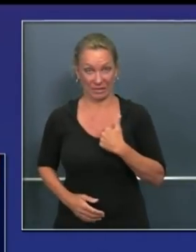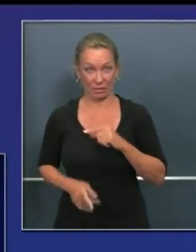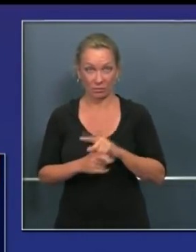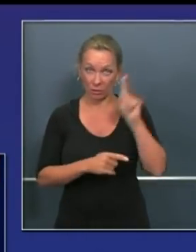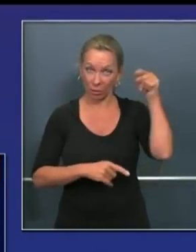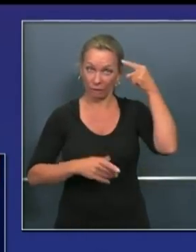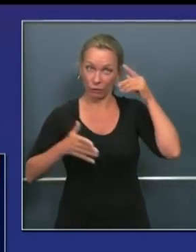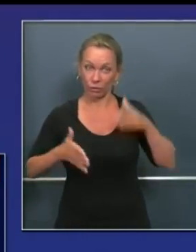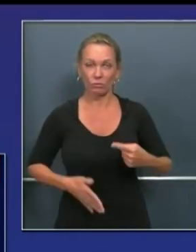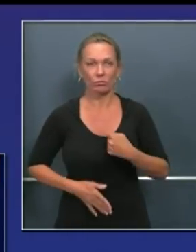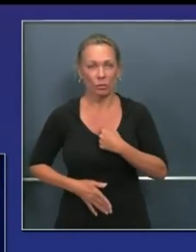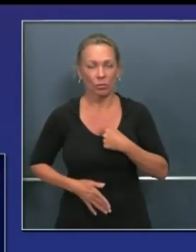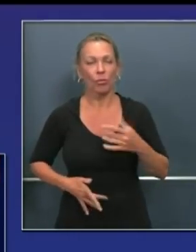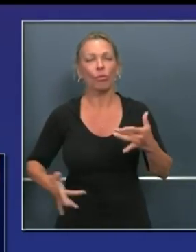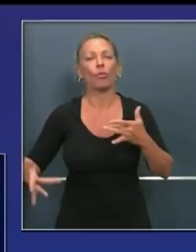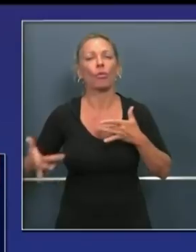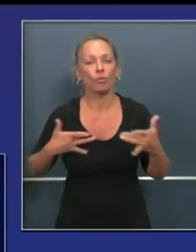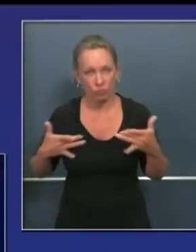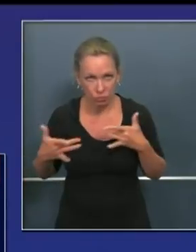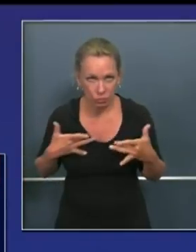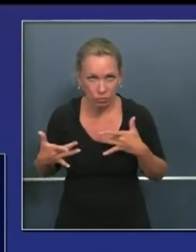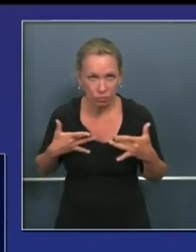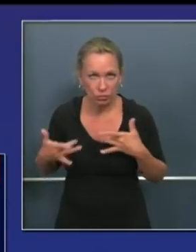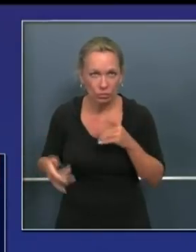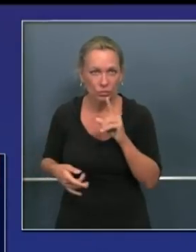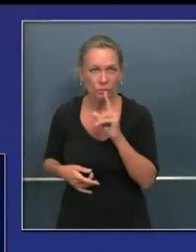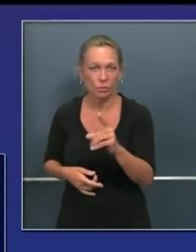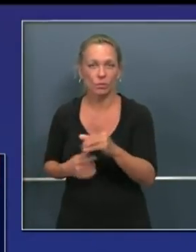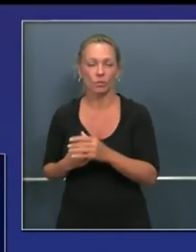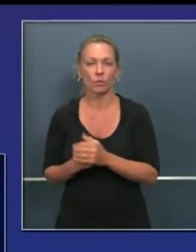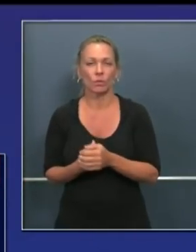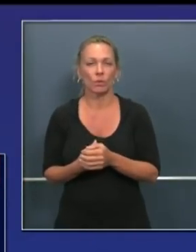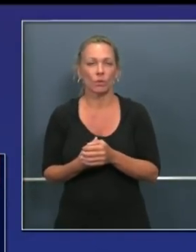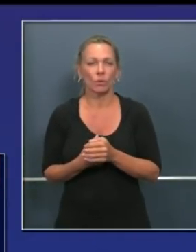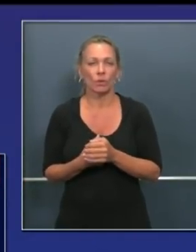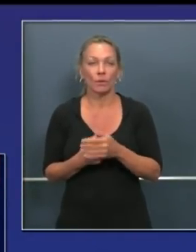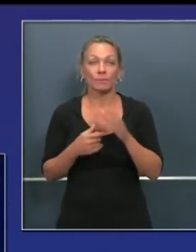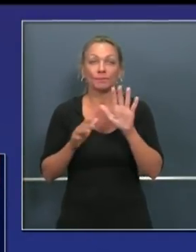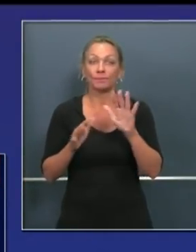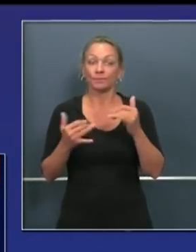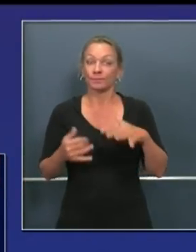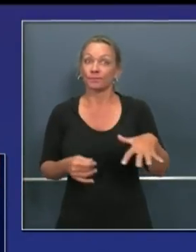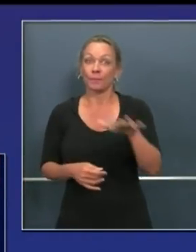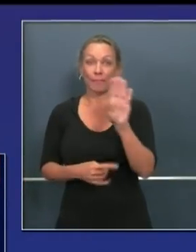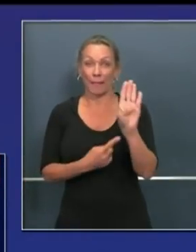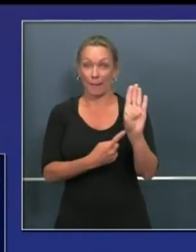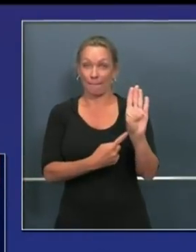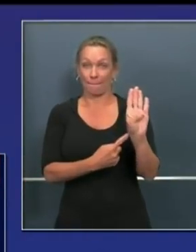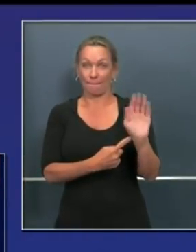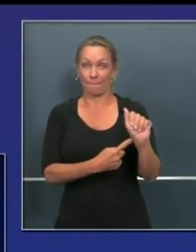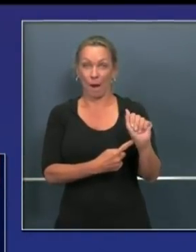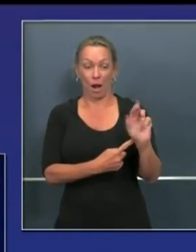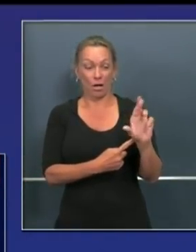AREAS OF CONCERN. WHEN WE TALK TO HEALTH OFFICIALS UP AND DOWN THE STATE, ONE OF THE AREAS OF CONCERNS WAS BARS, IN